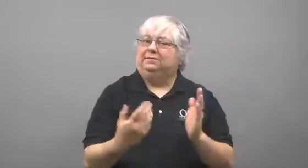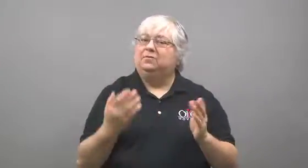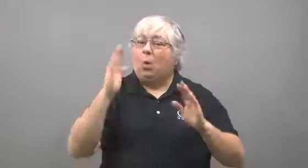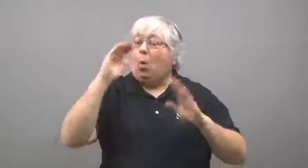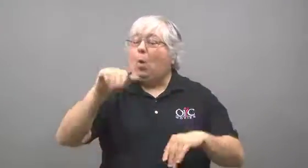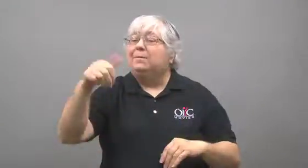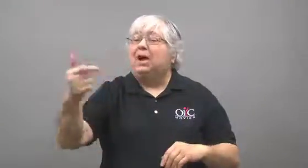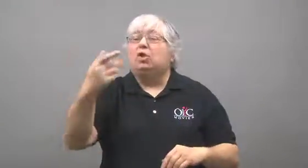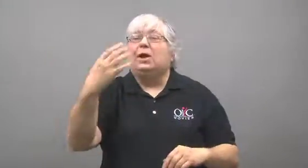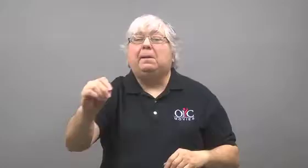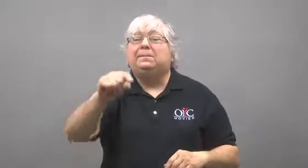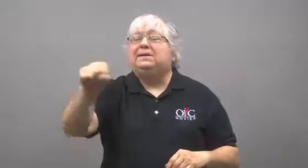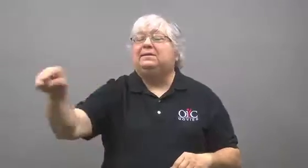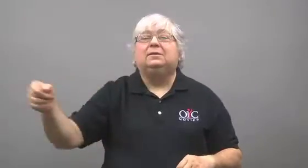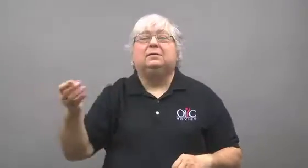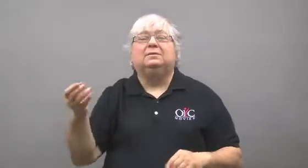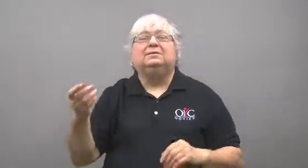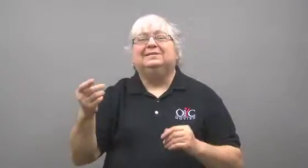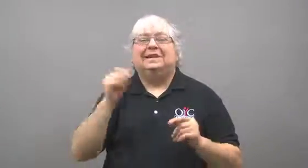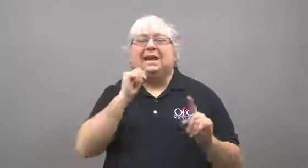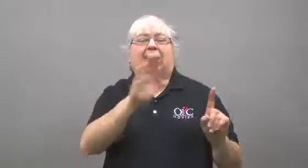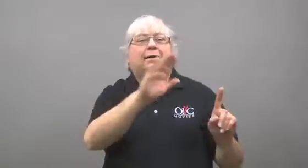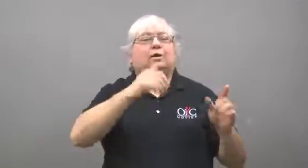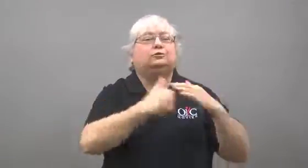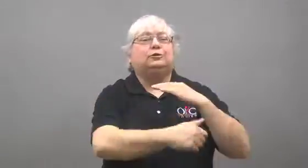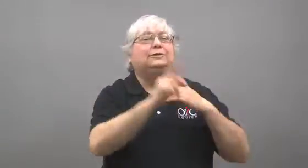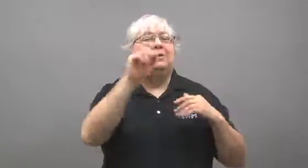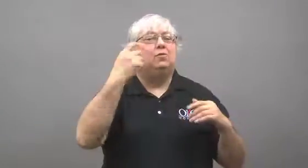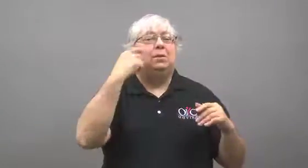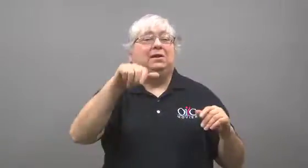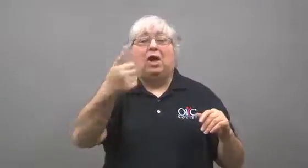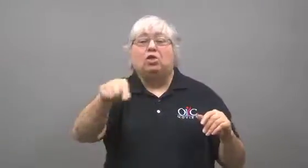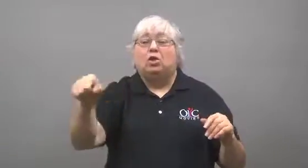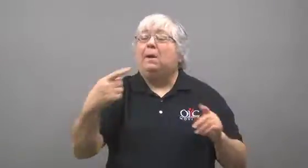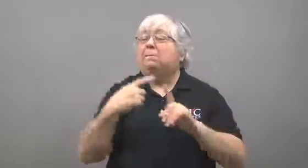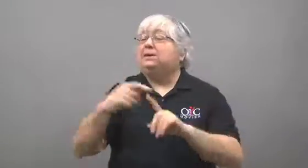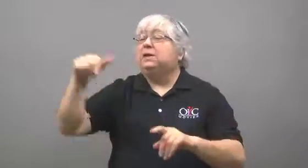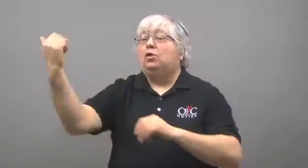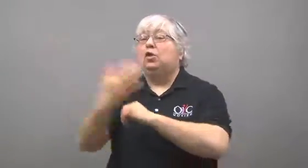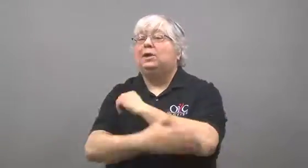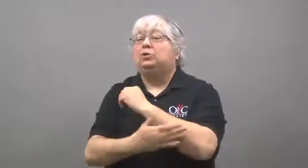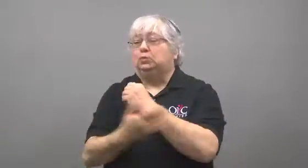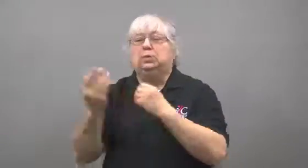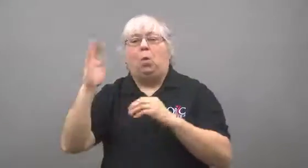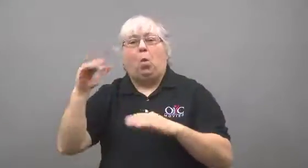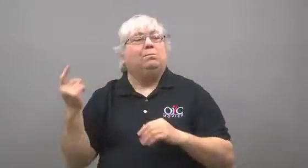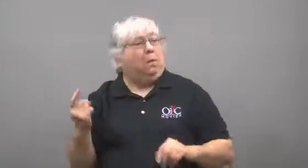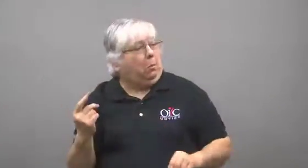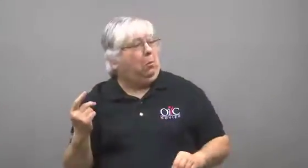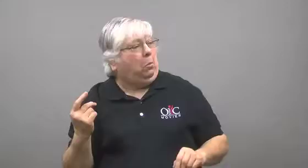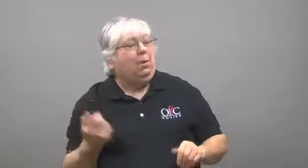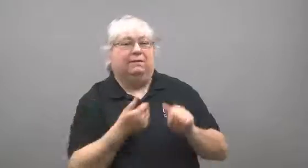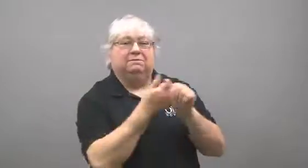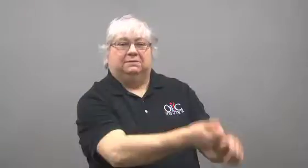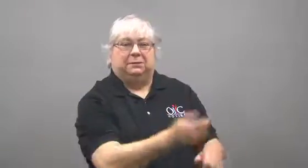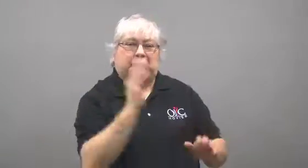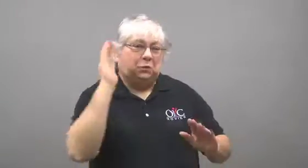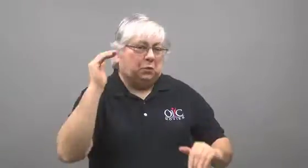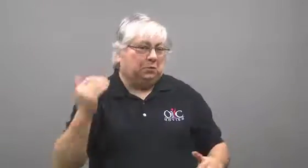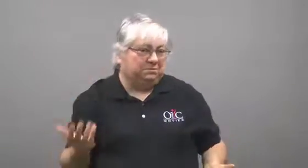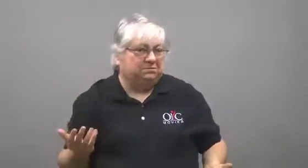He hopes private companies and other countries will follow suit.